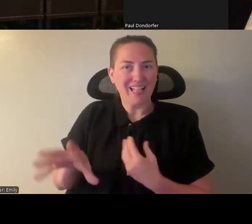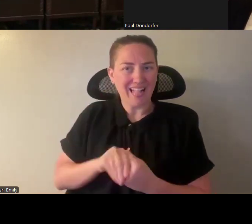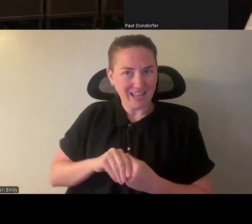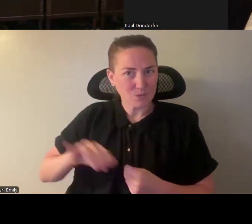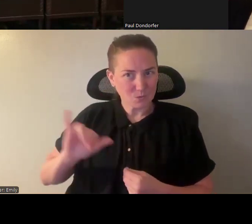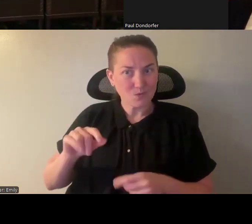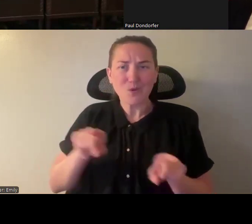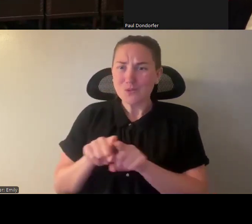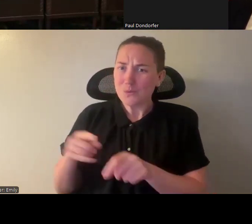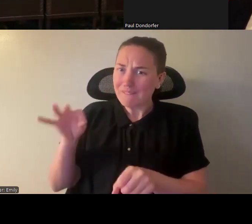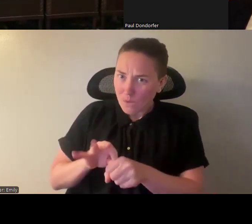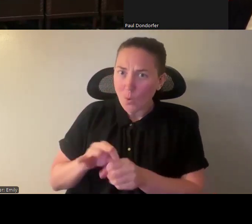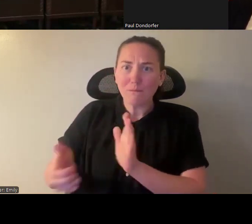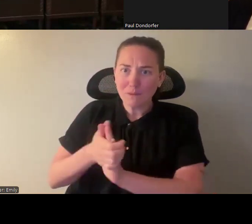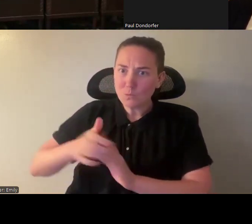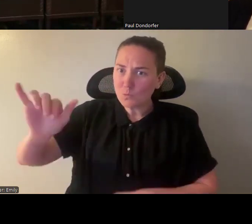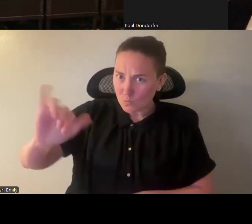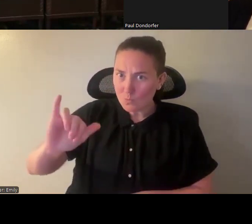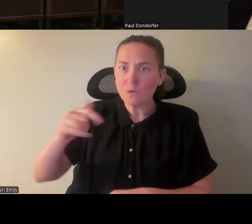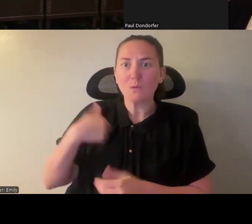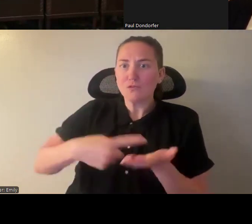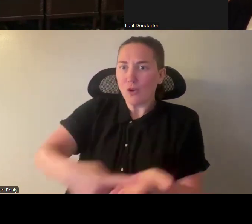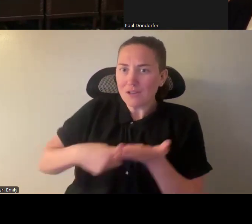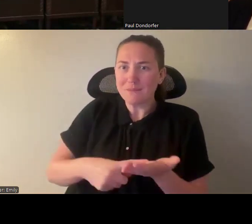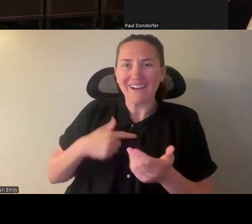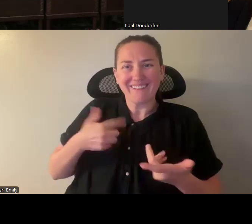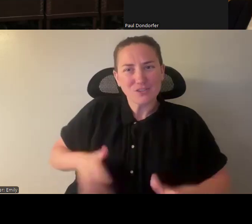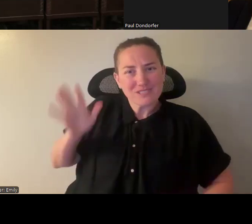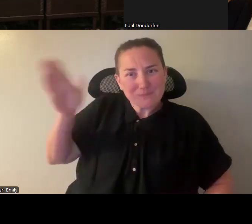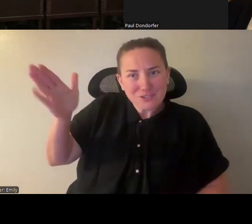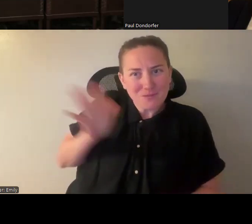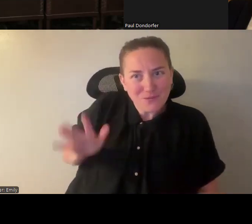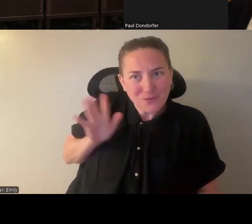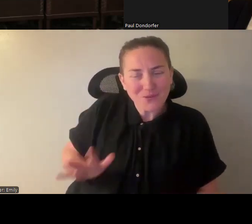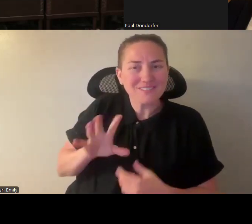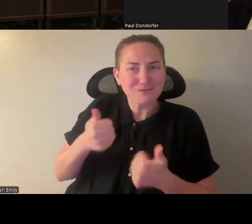voted on an amendment We talked about it I gave a speech about it back then to add to that that